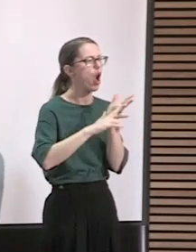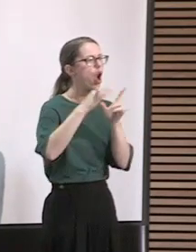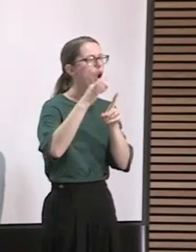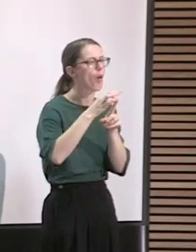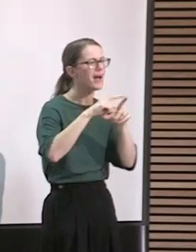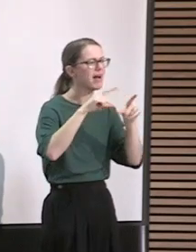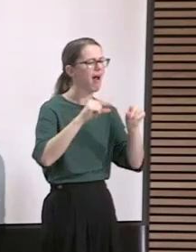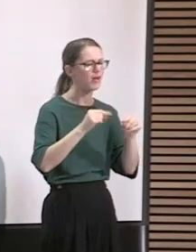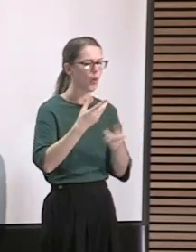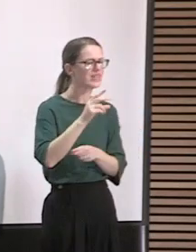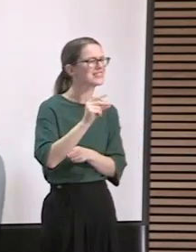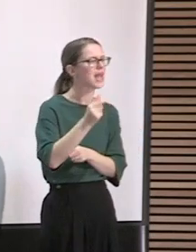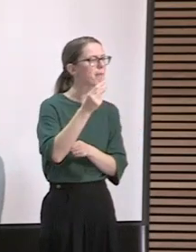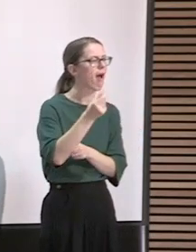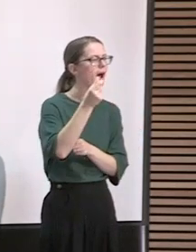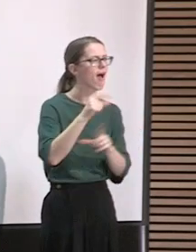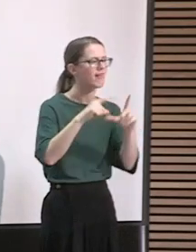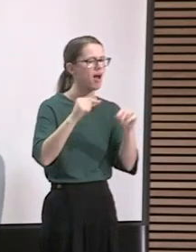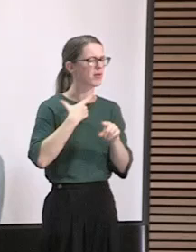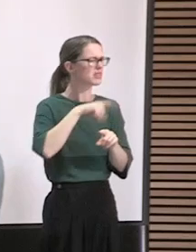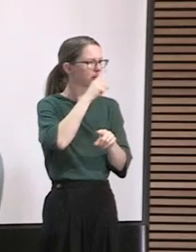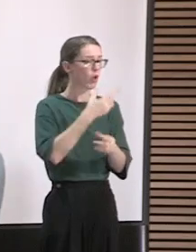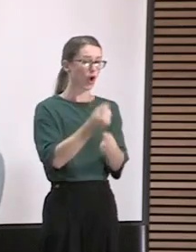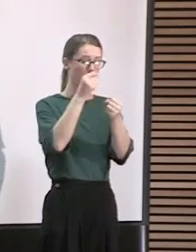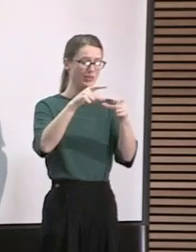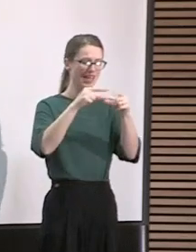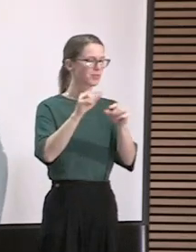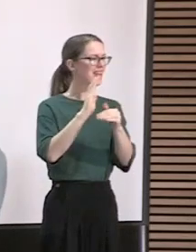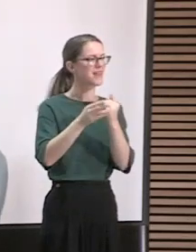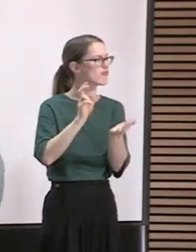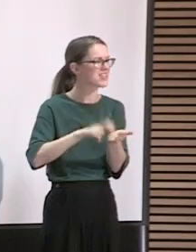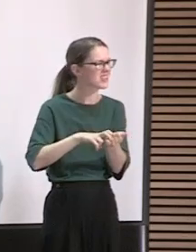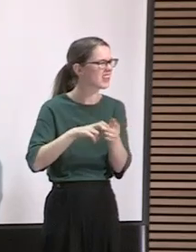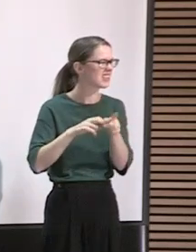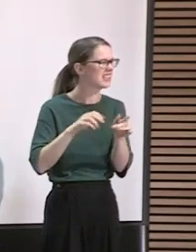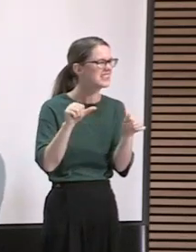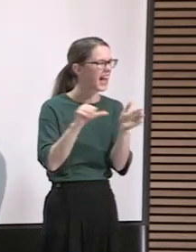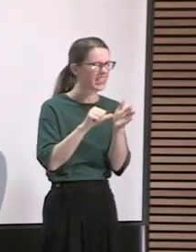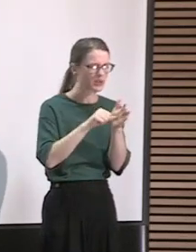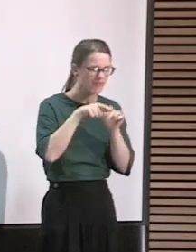are also a better contact-tracing tool than the Hop or Snapper cards because